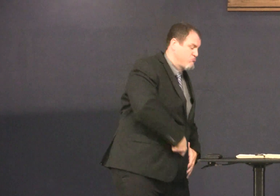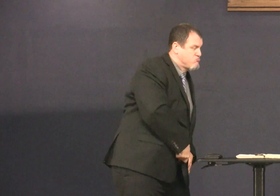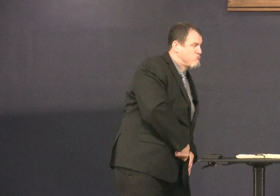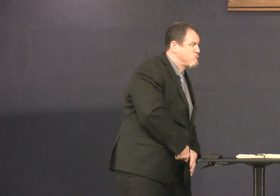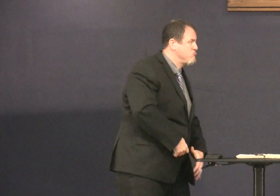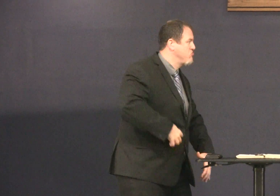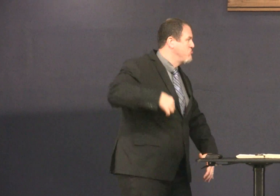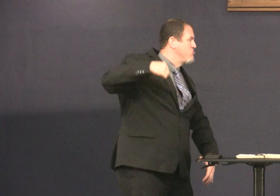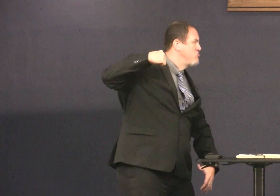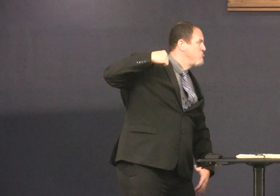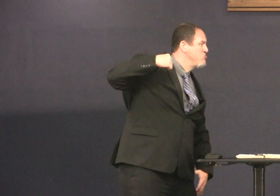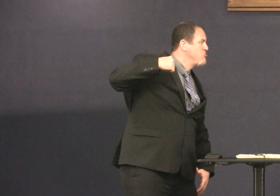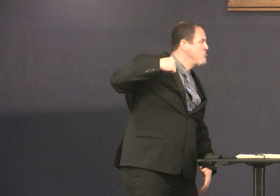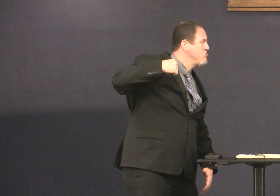huge sword tucked in his belt